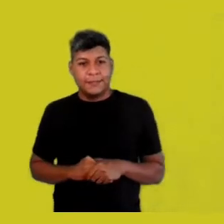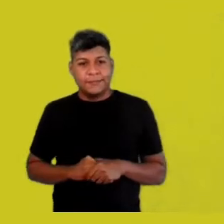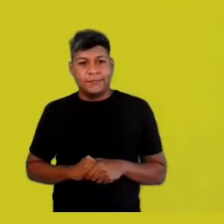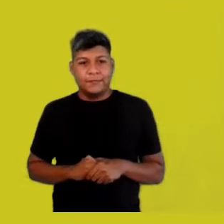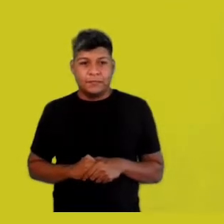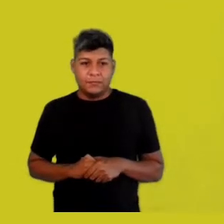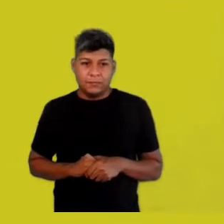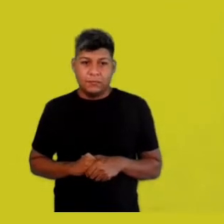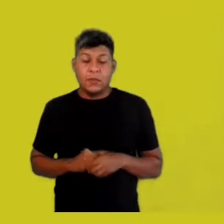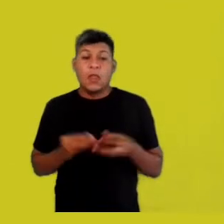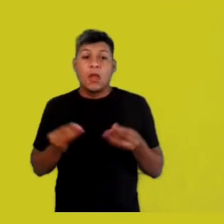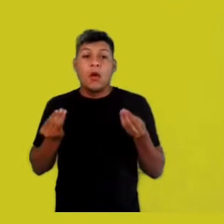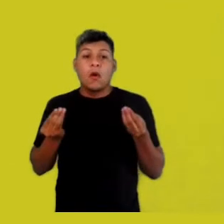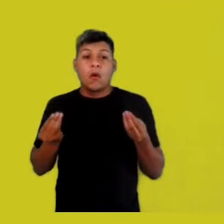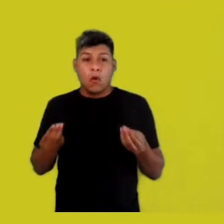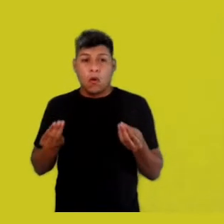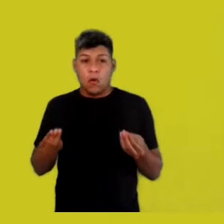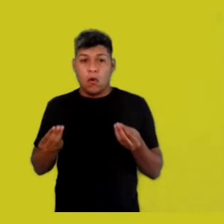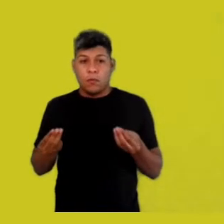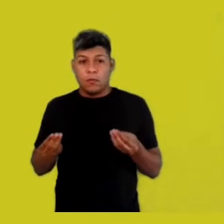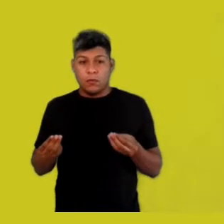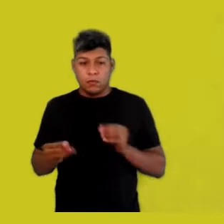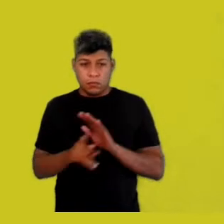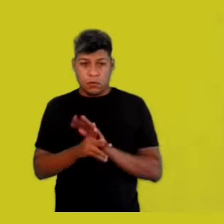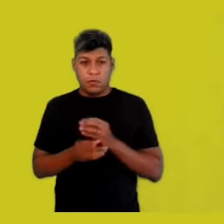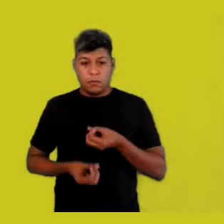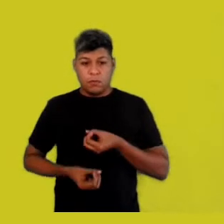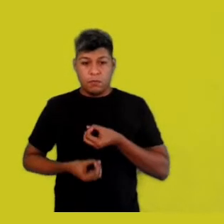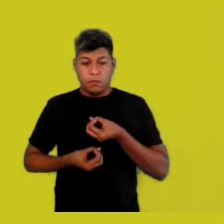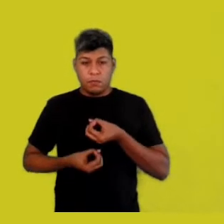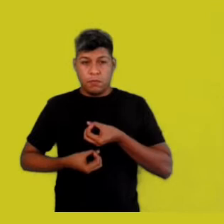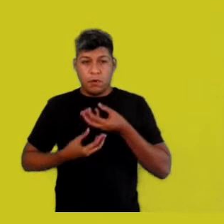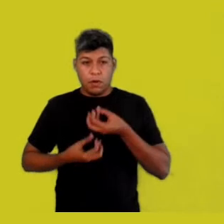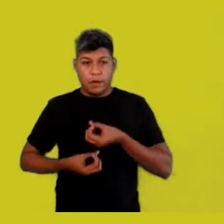How, not only in poetics, but also in the practice of contemporaneity,